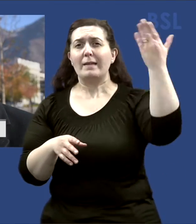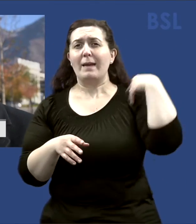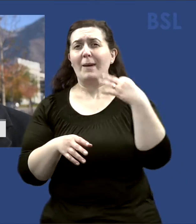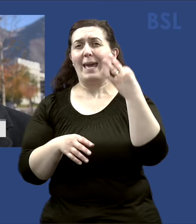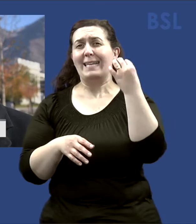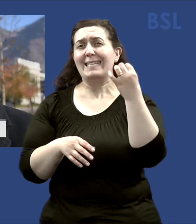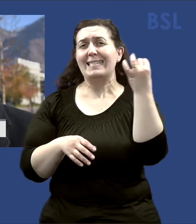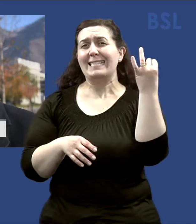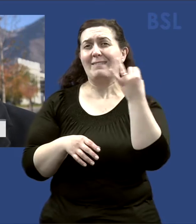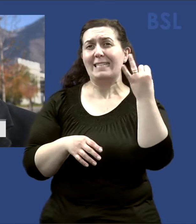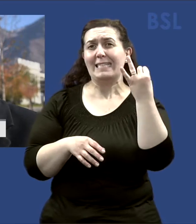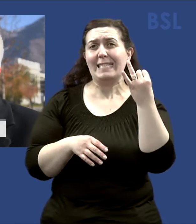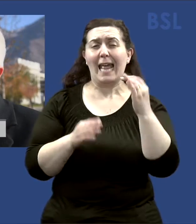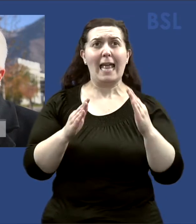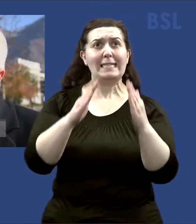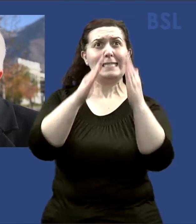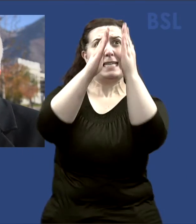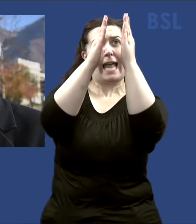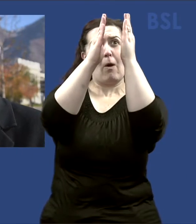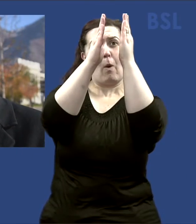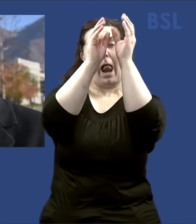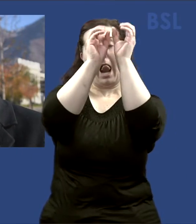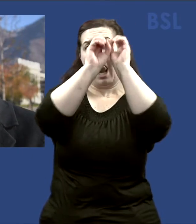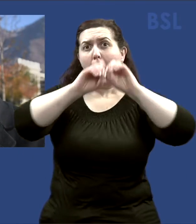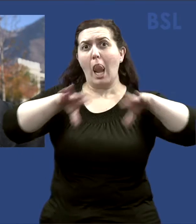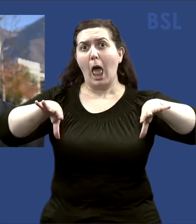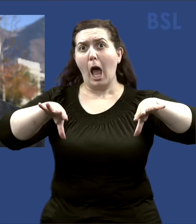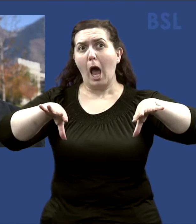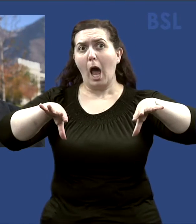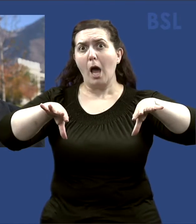You know, the tower was lost in 1917, that' almost a hundred years ago.